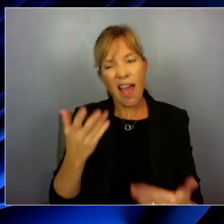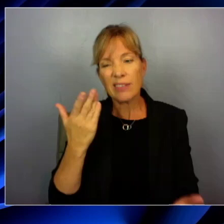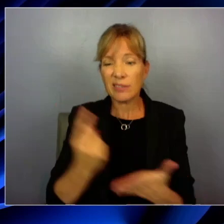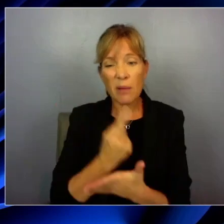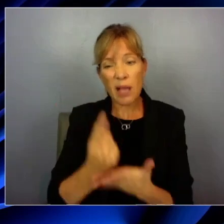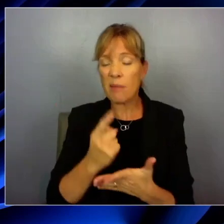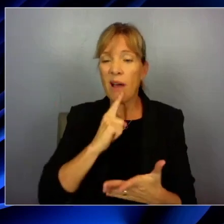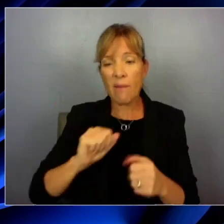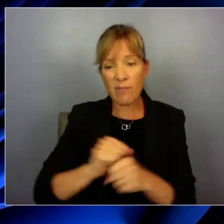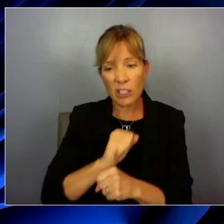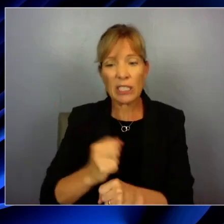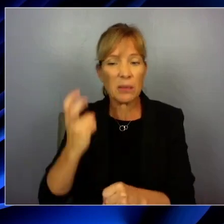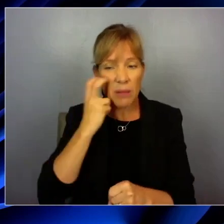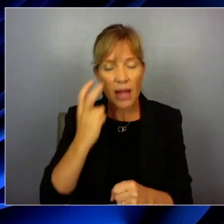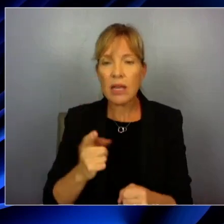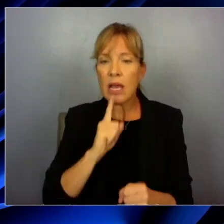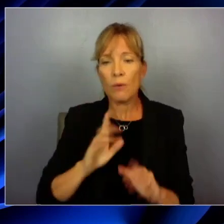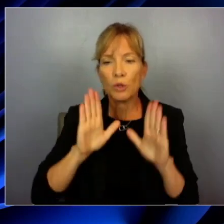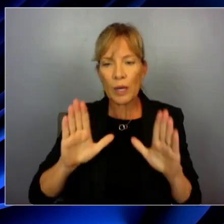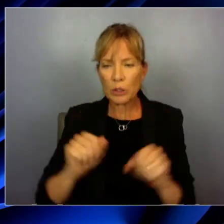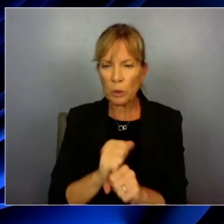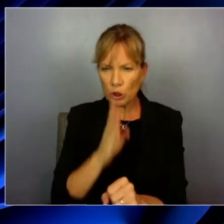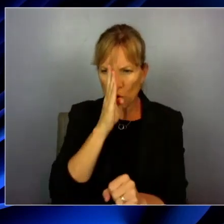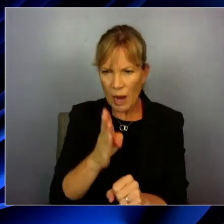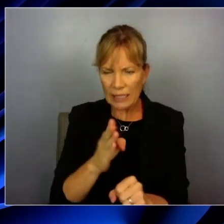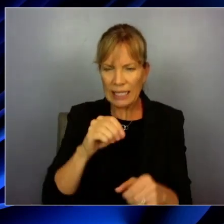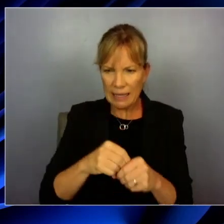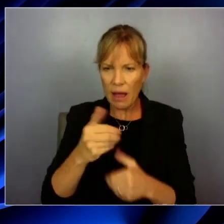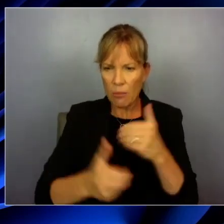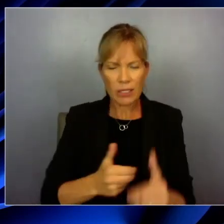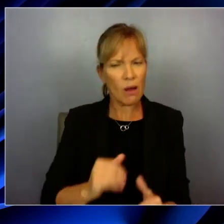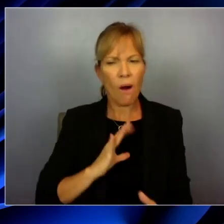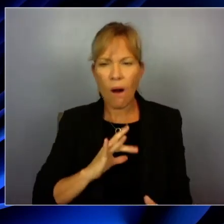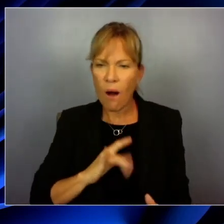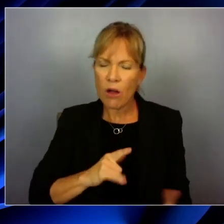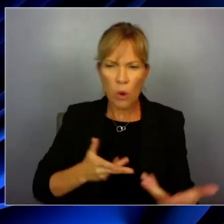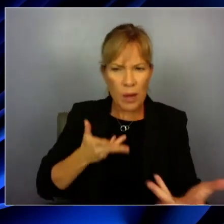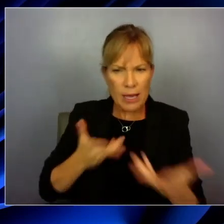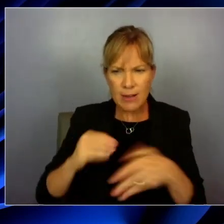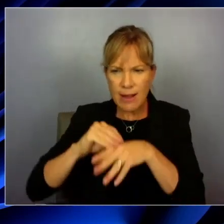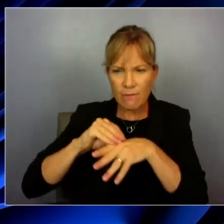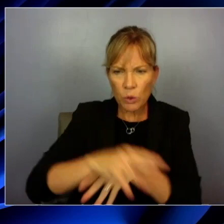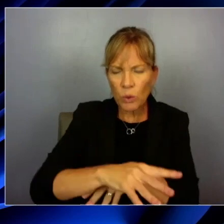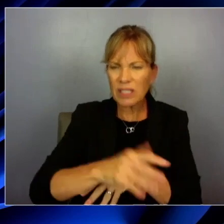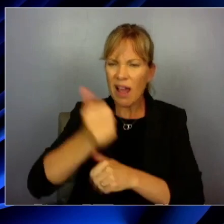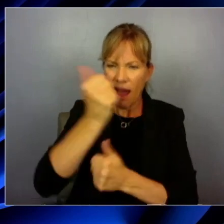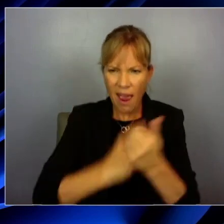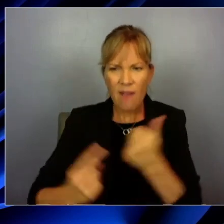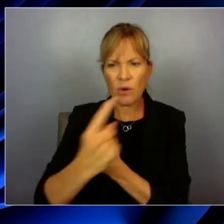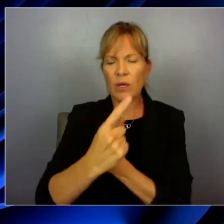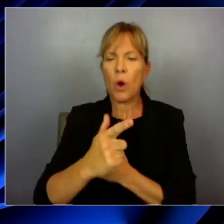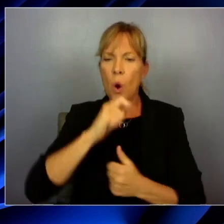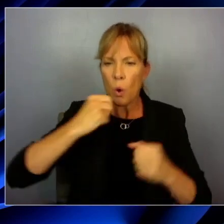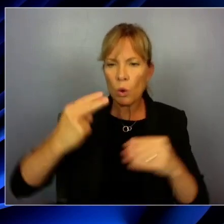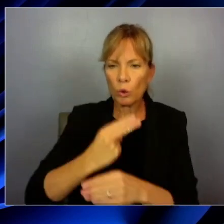to be able to work directly in that process so we can influence. Everybody that uses Windows 11.